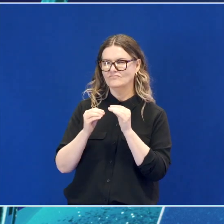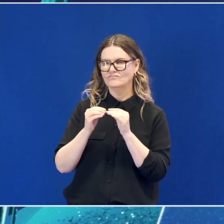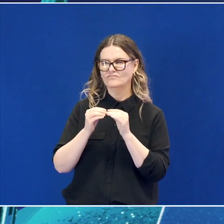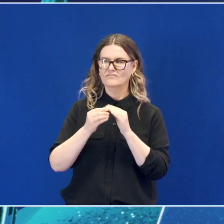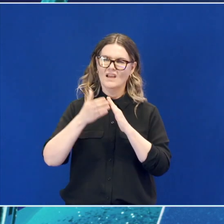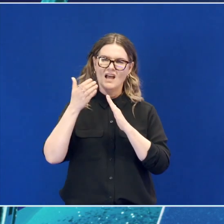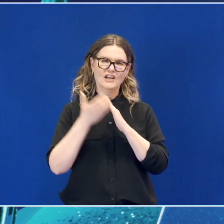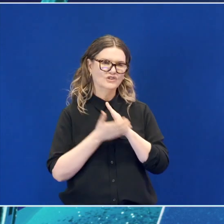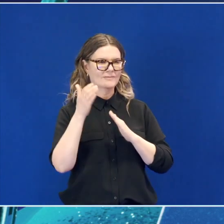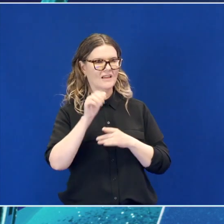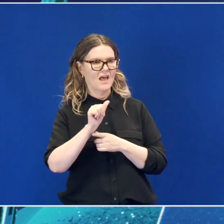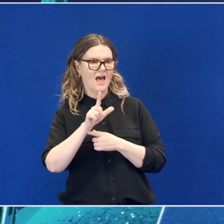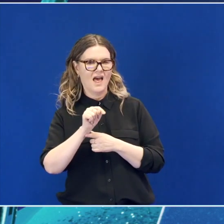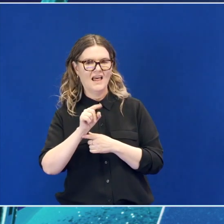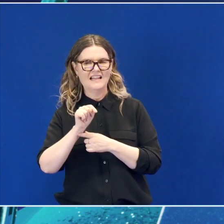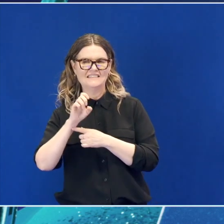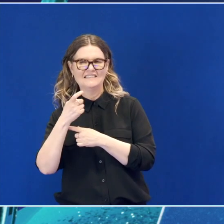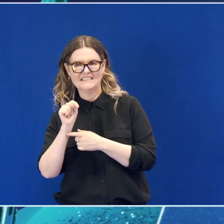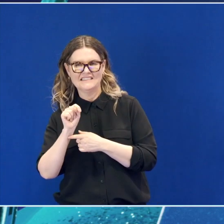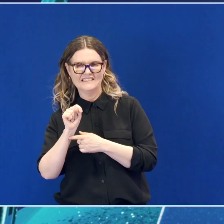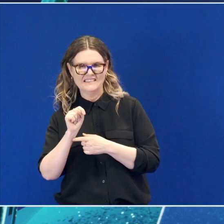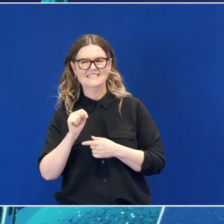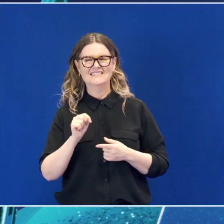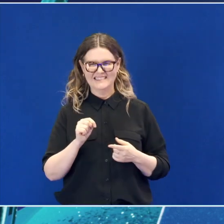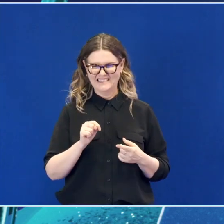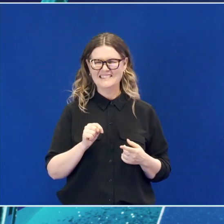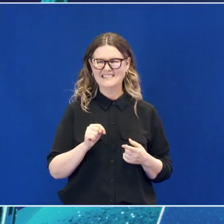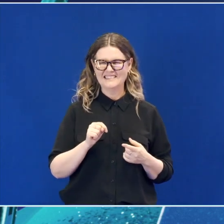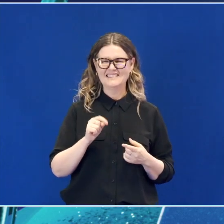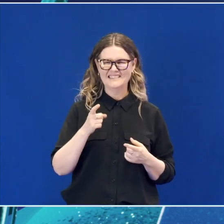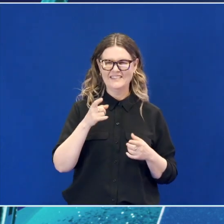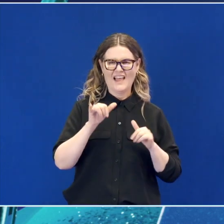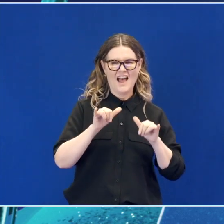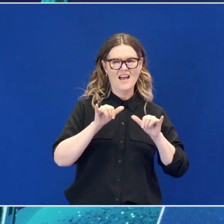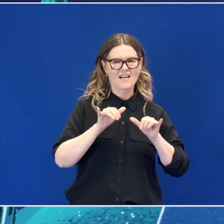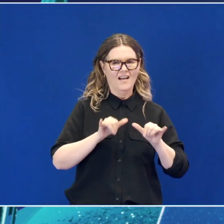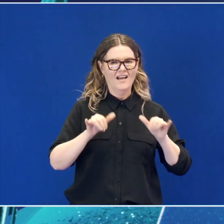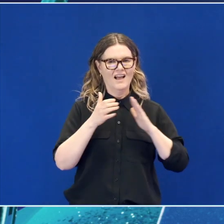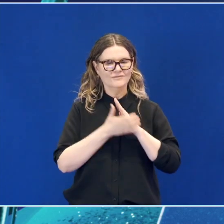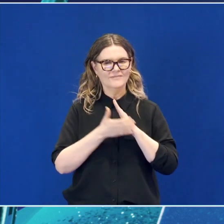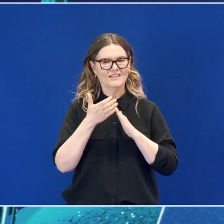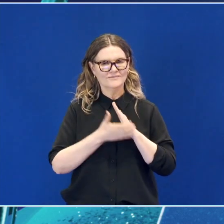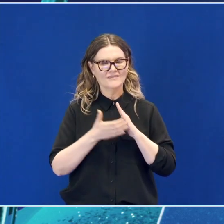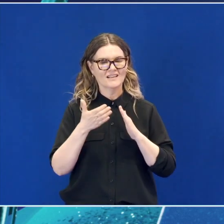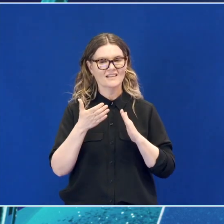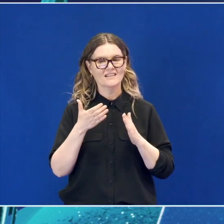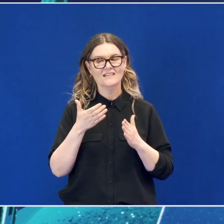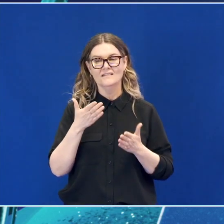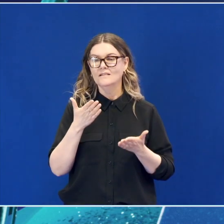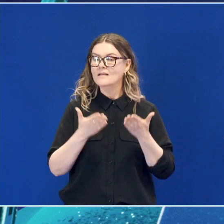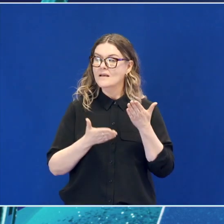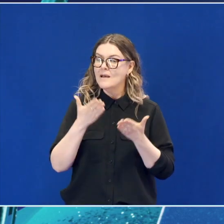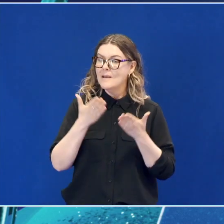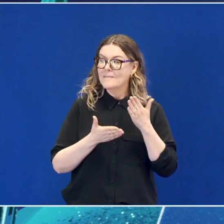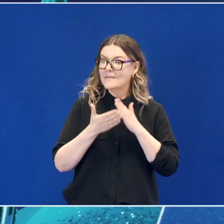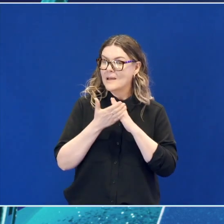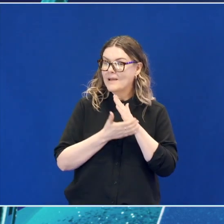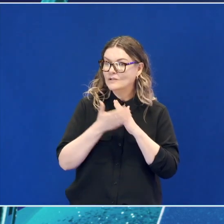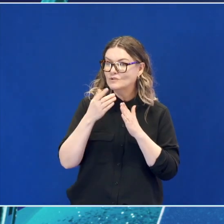to think about it where the automated checker might -- like an alt text and be like, "Oh, well, yeah, this image has alt text, so it passes automated checker."